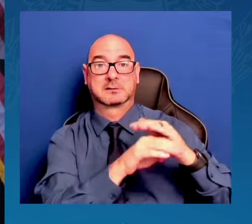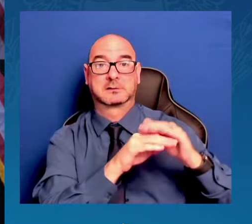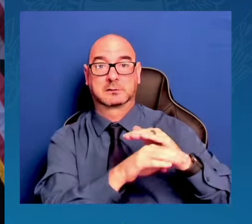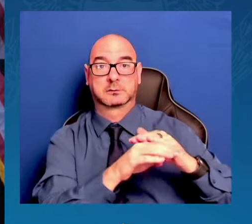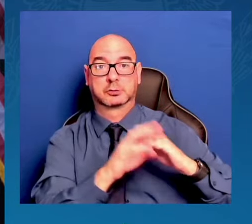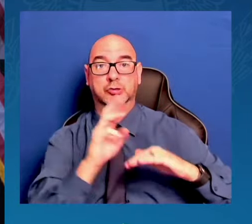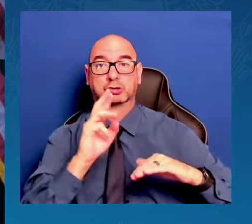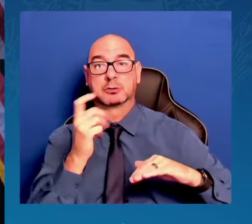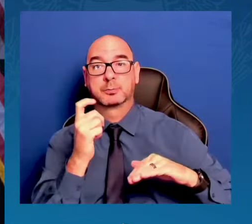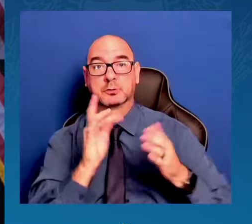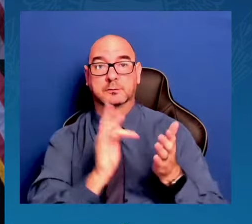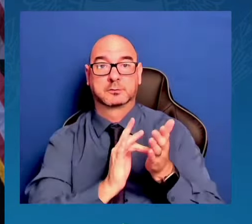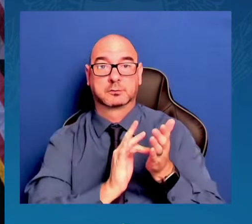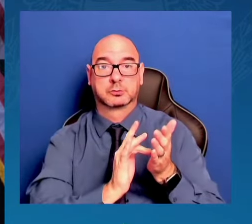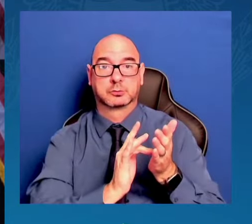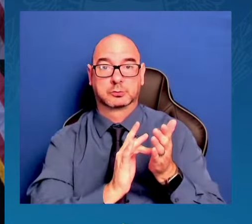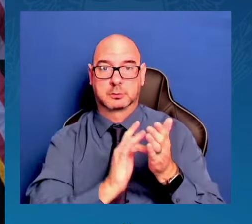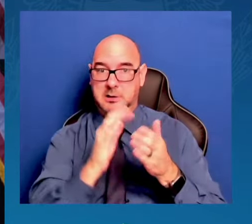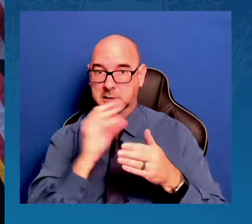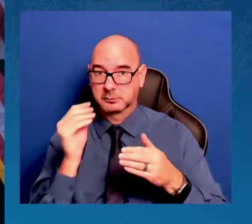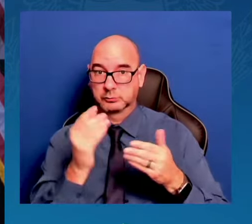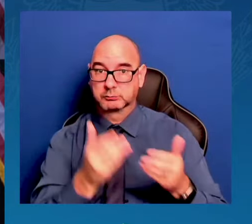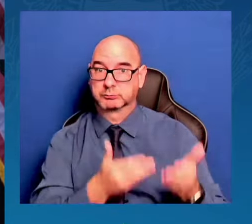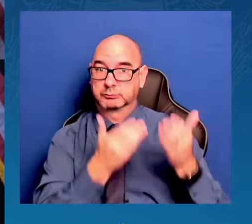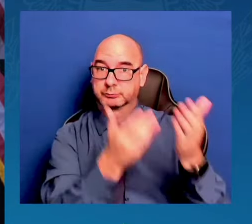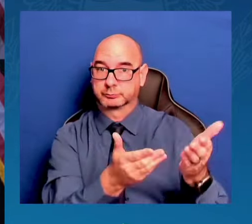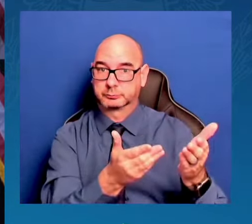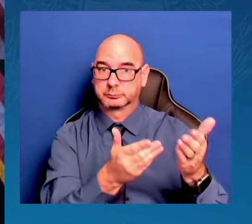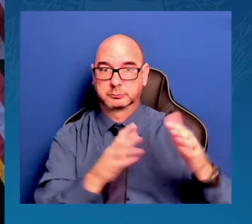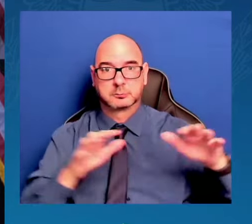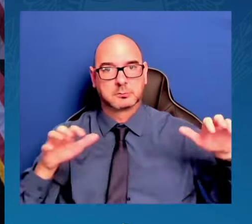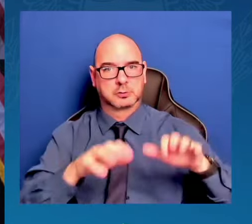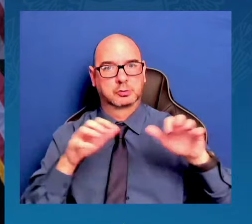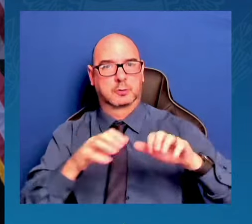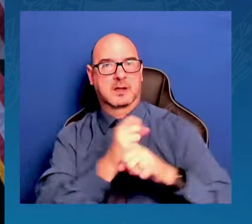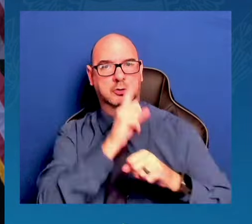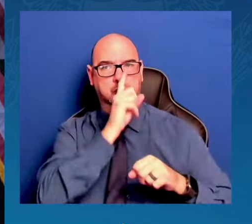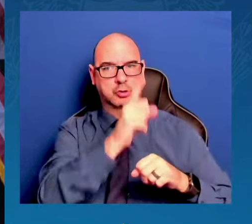and to recommend actions to make sure that doctors can legally prescribe,